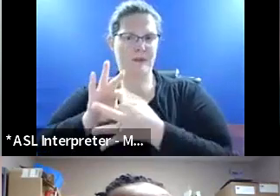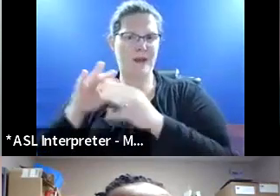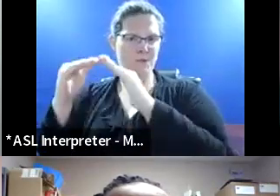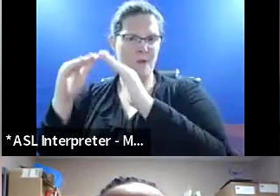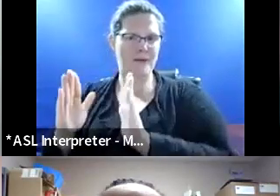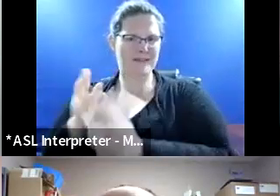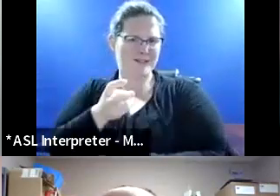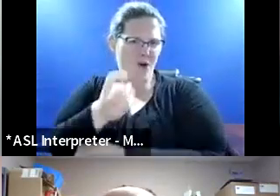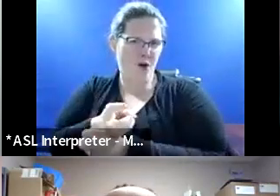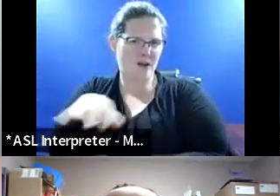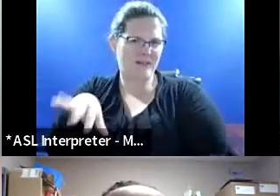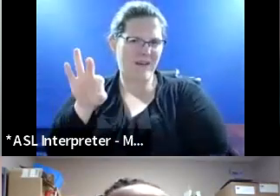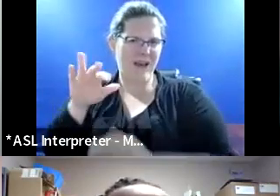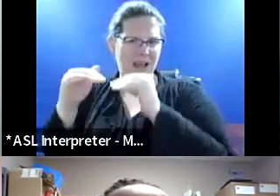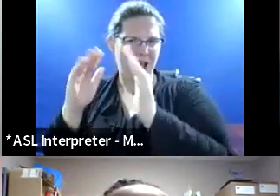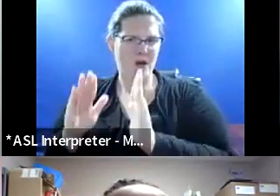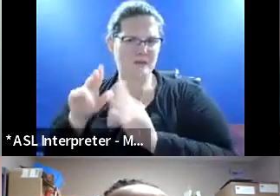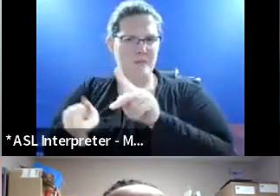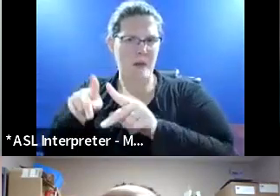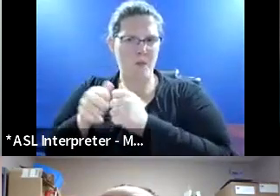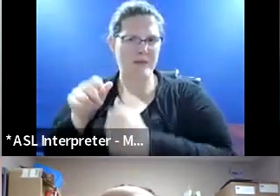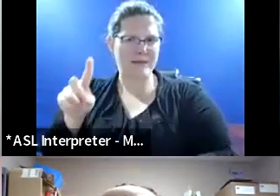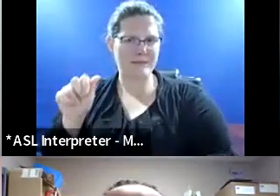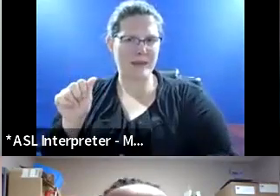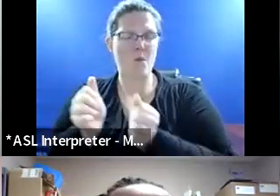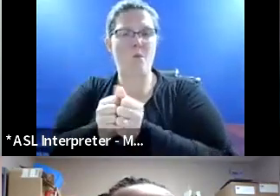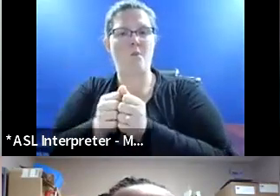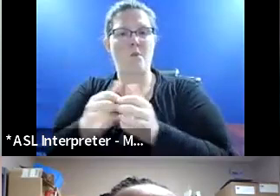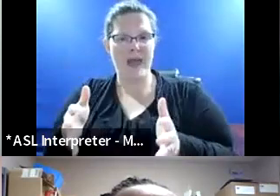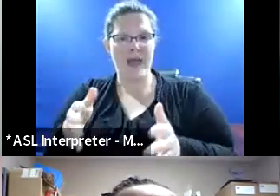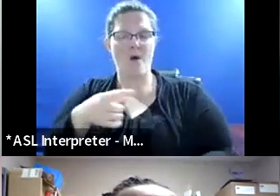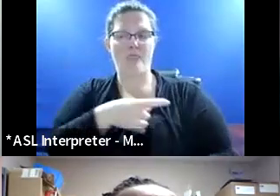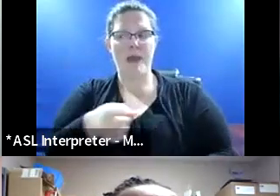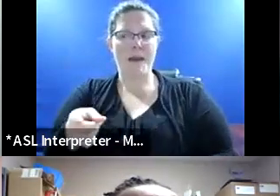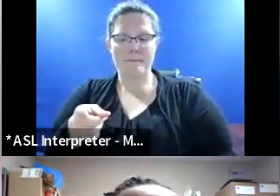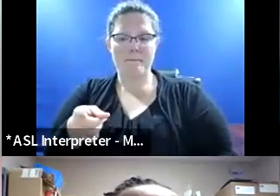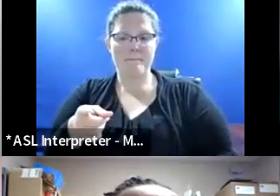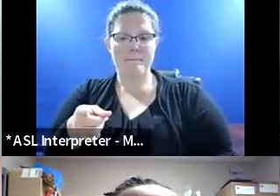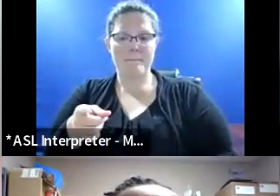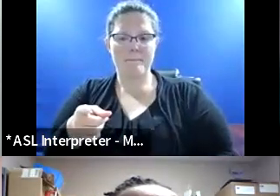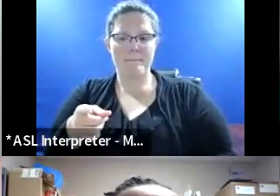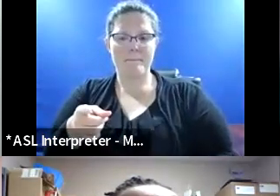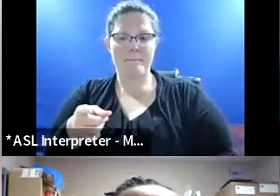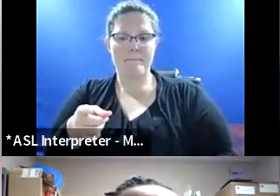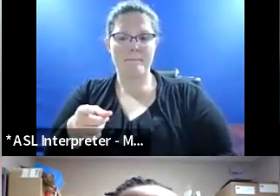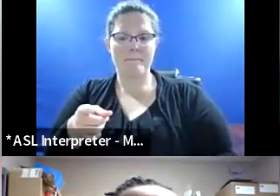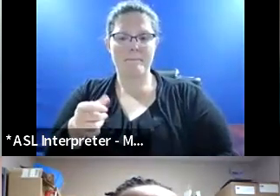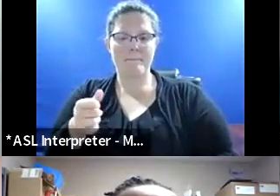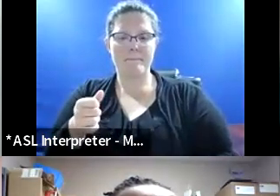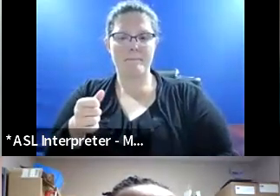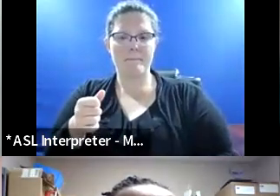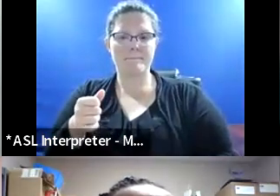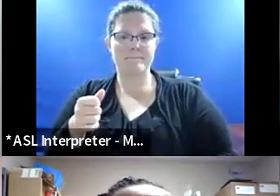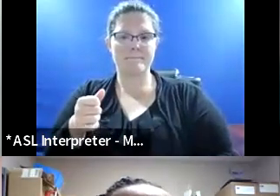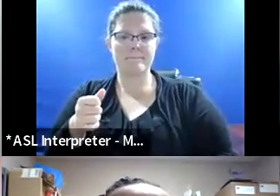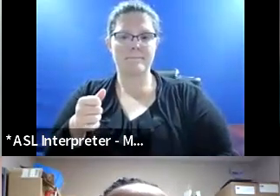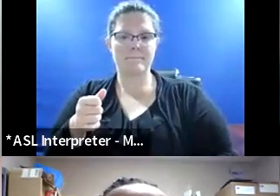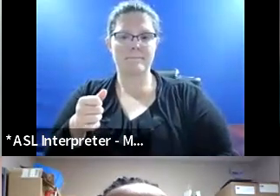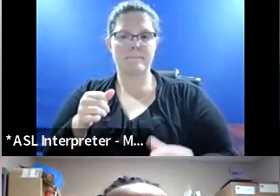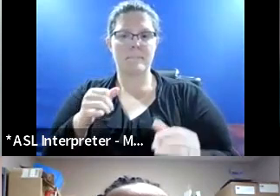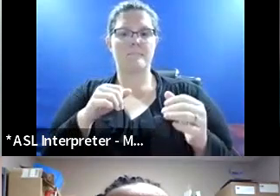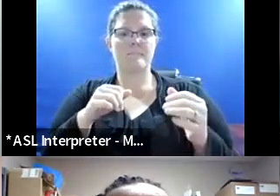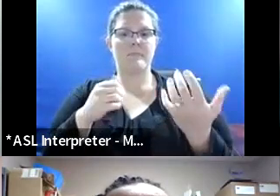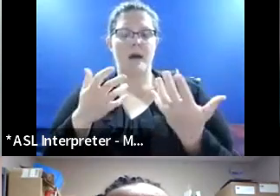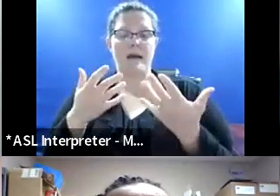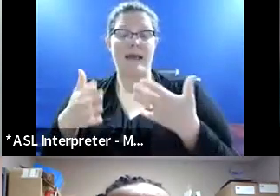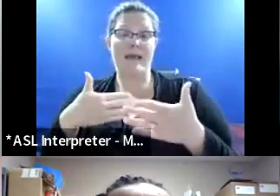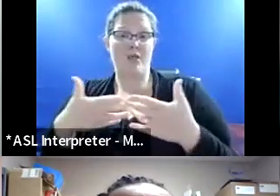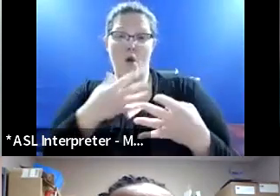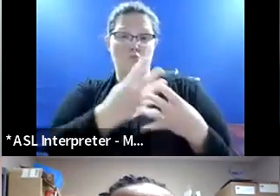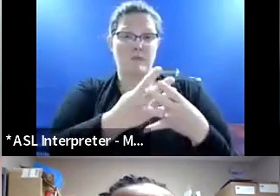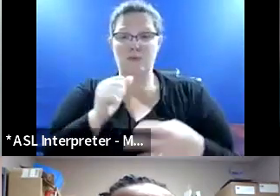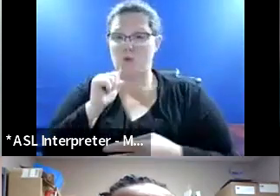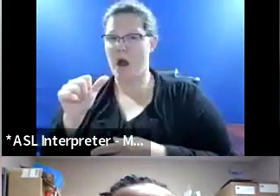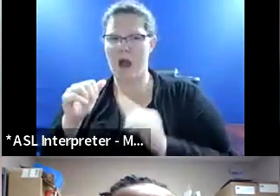WE DO HAVE ONE QUESTION.